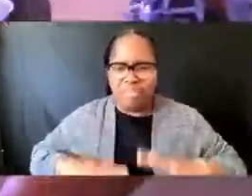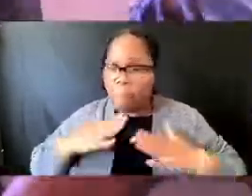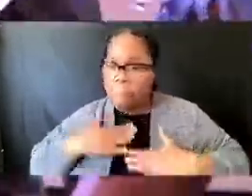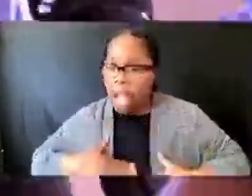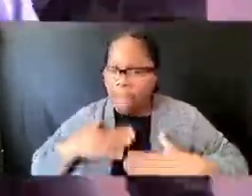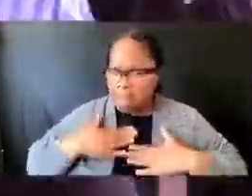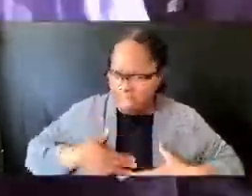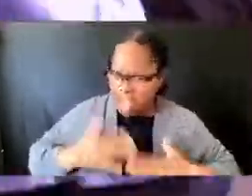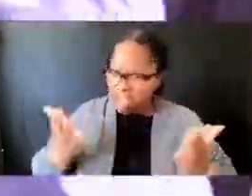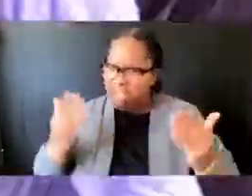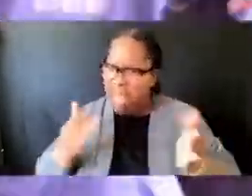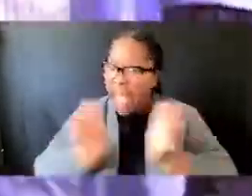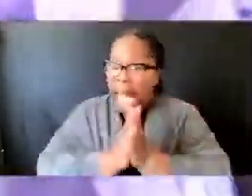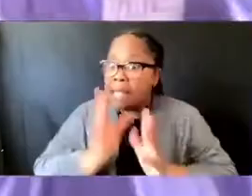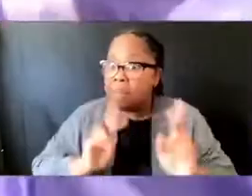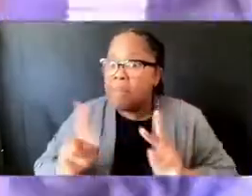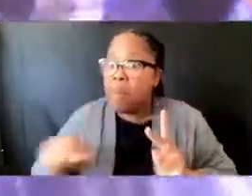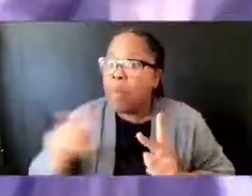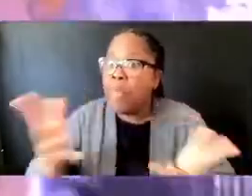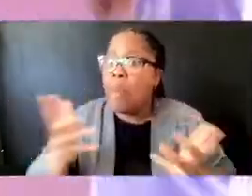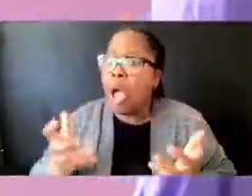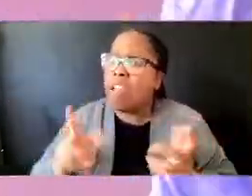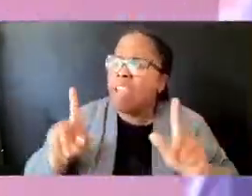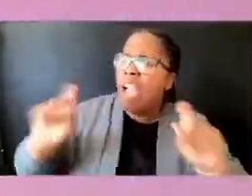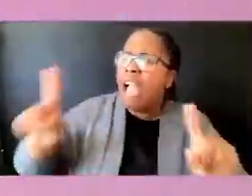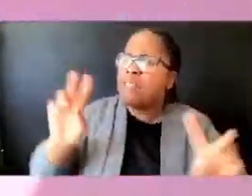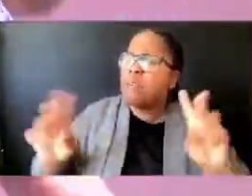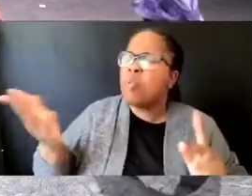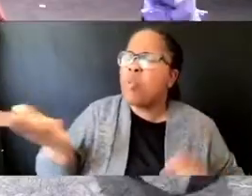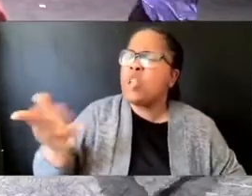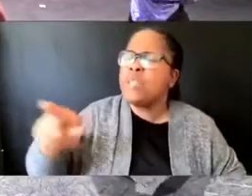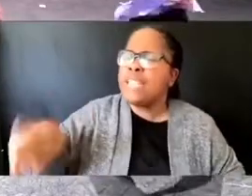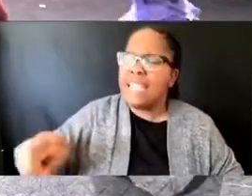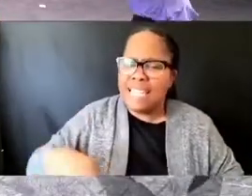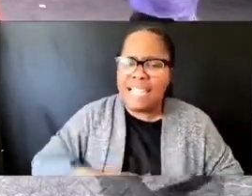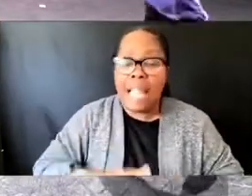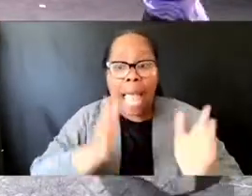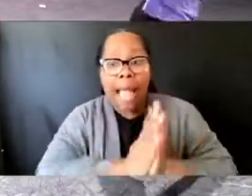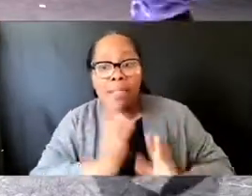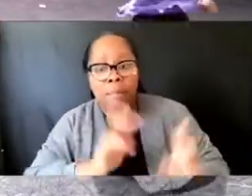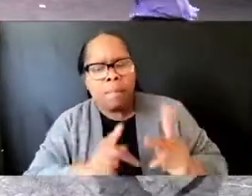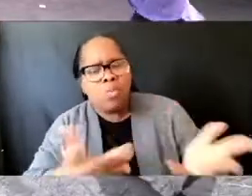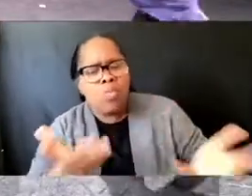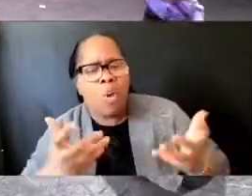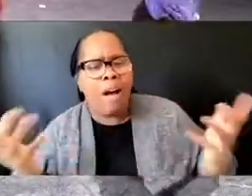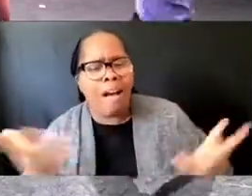Ask the people what they want Ask the people what they need Ask the people what they want